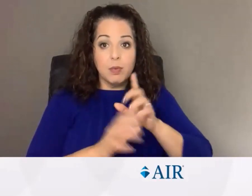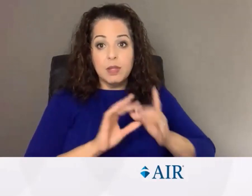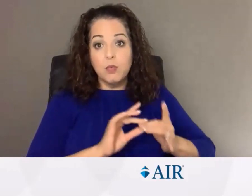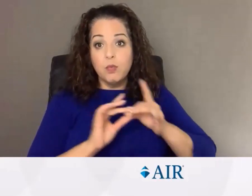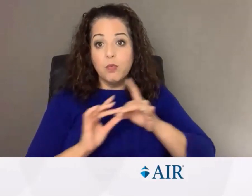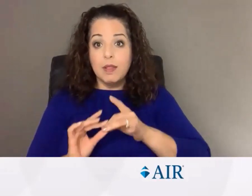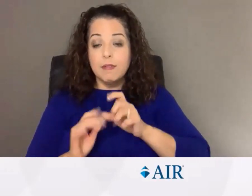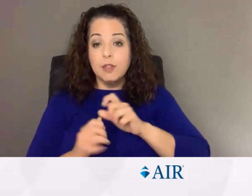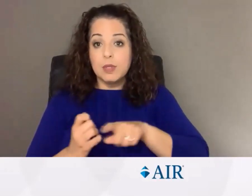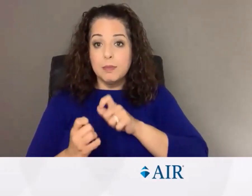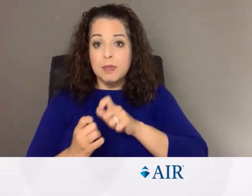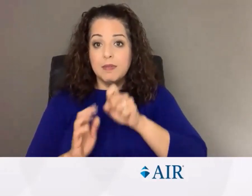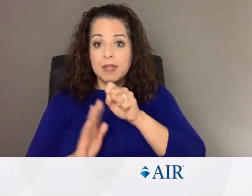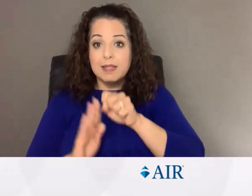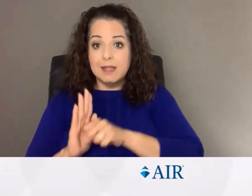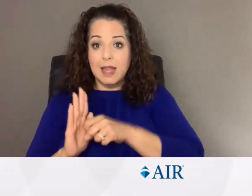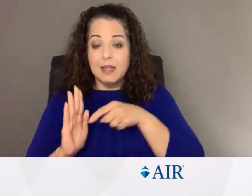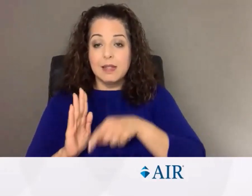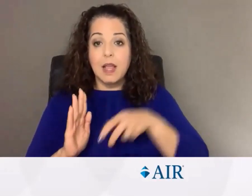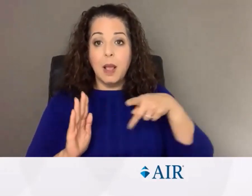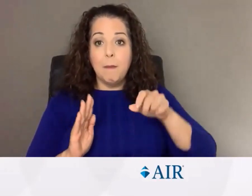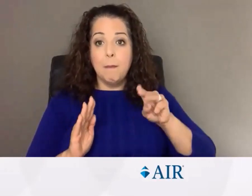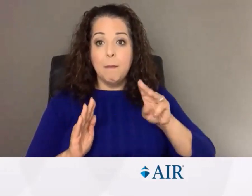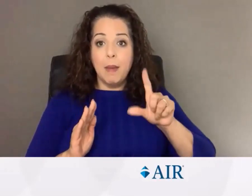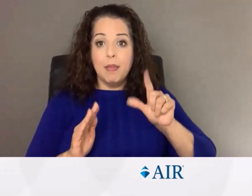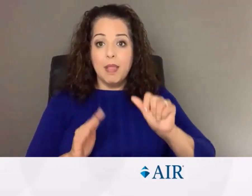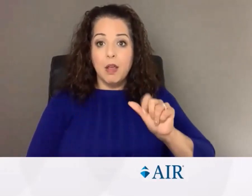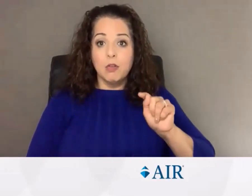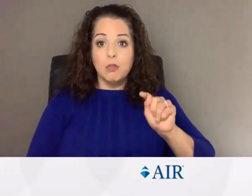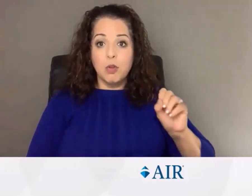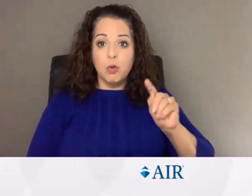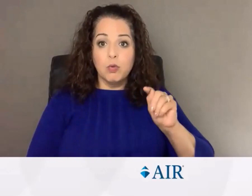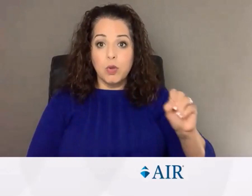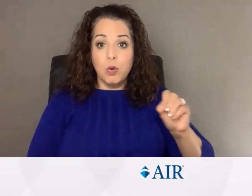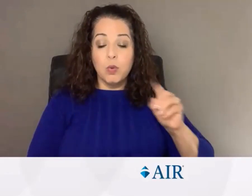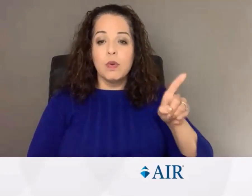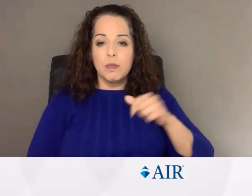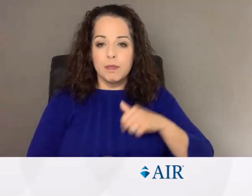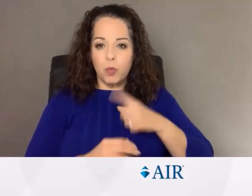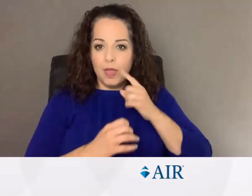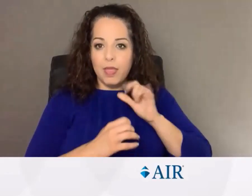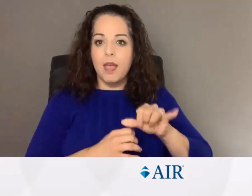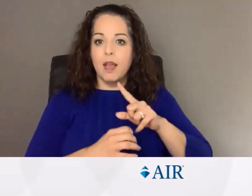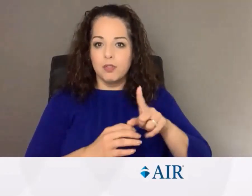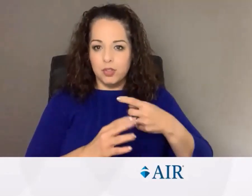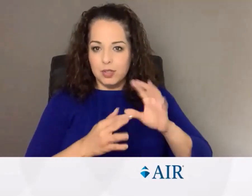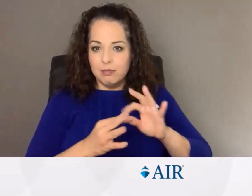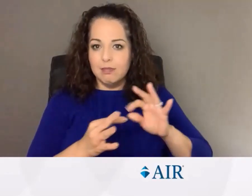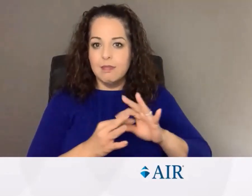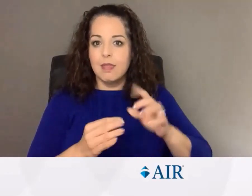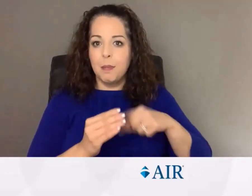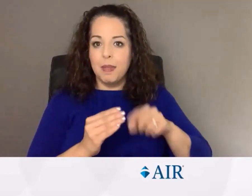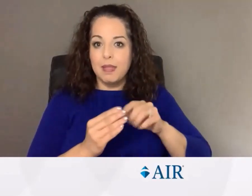And Pamela Toto along those lines is pointing out that Medicaid programs vary by state.